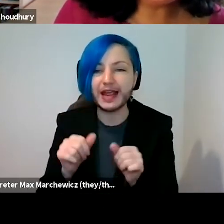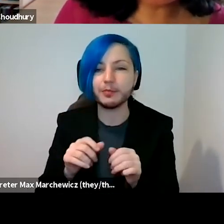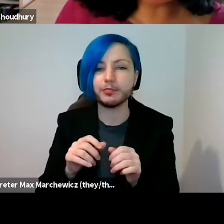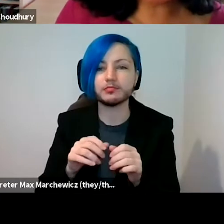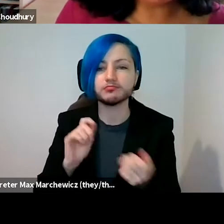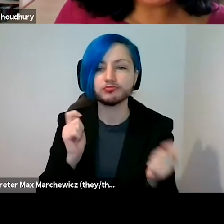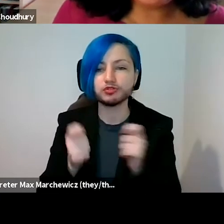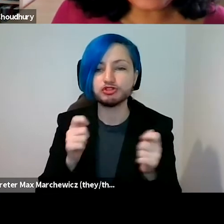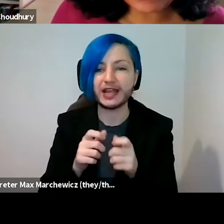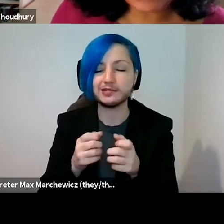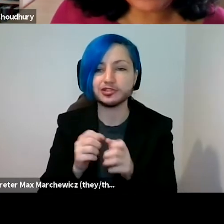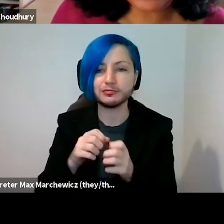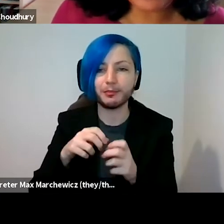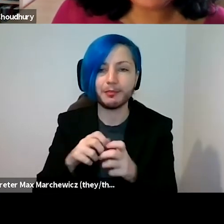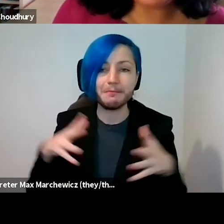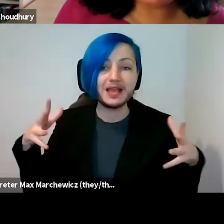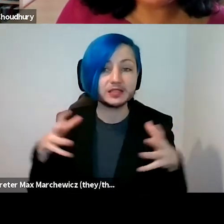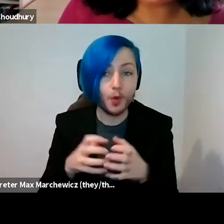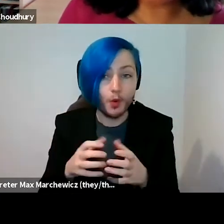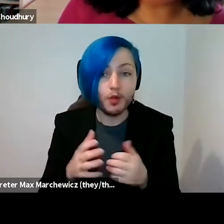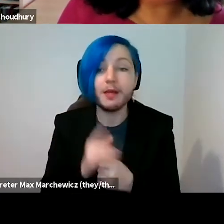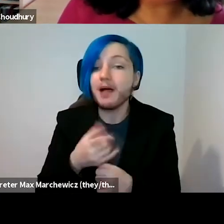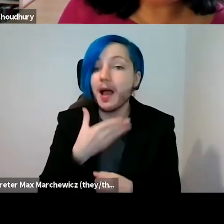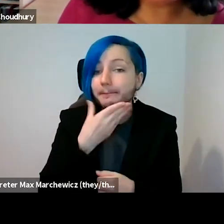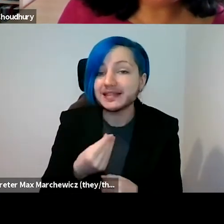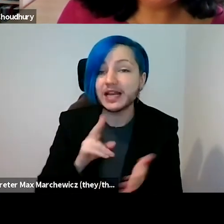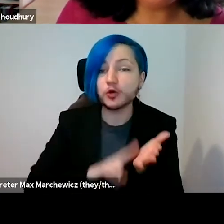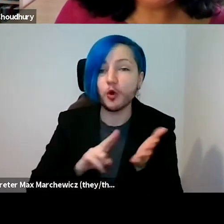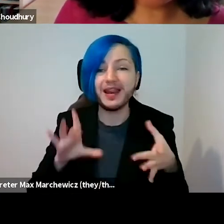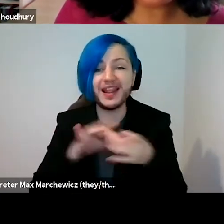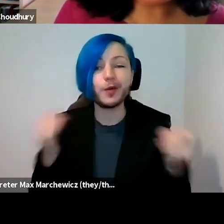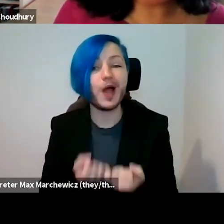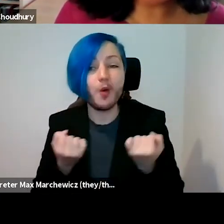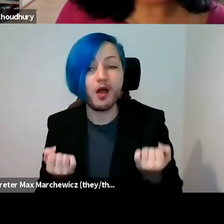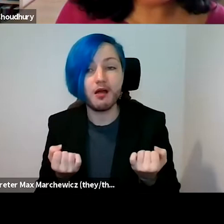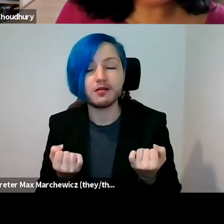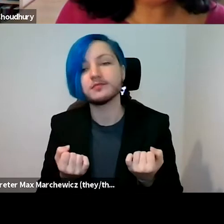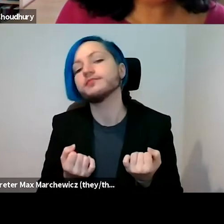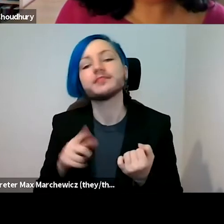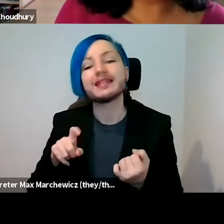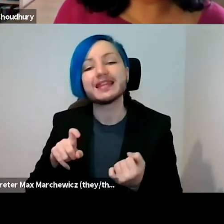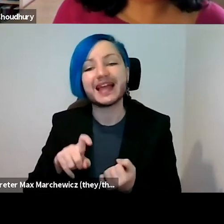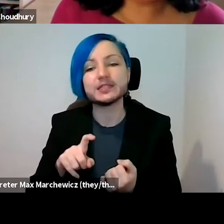Yet, even as masculinity is traditionally about power, the Caterpillar's eventually disappearance